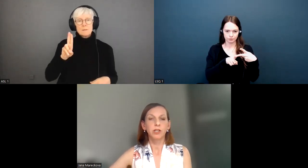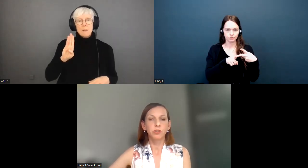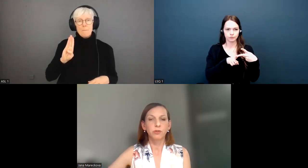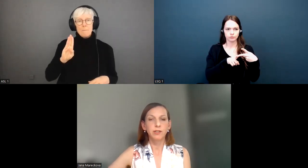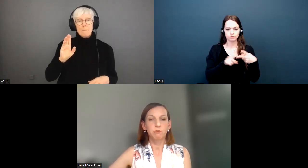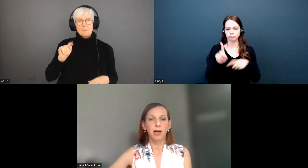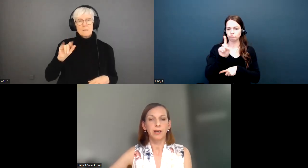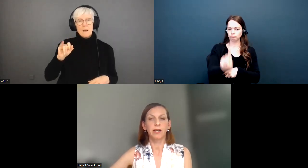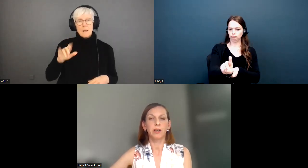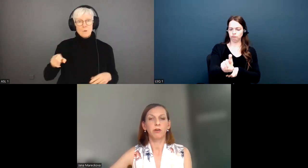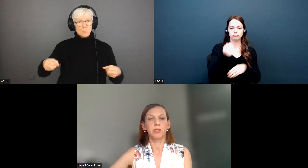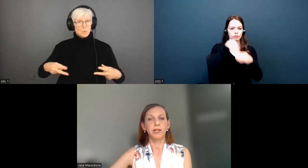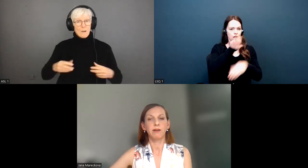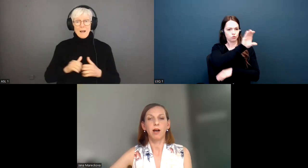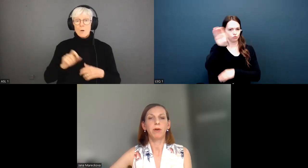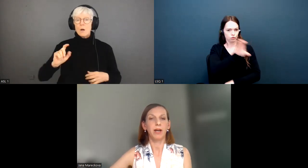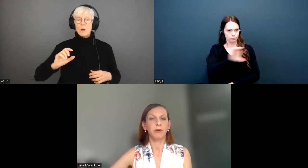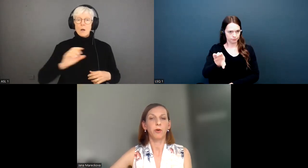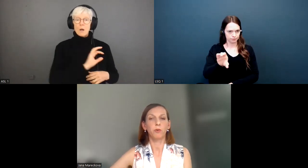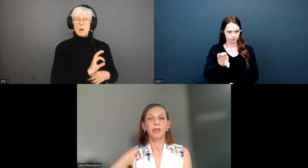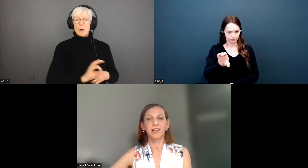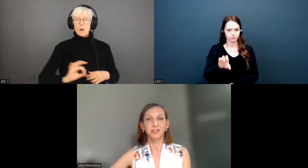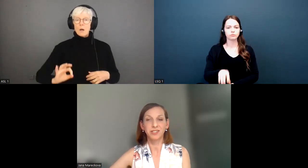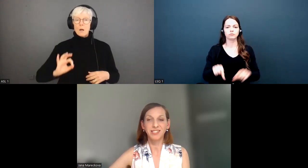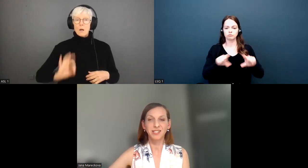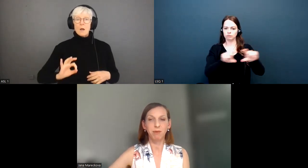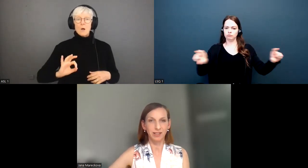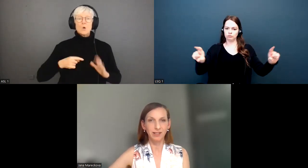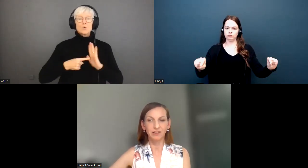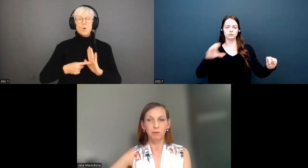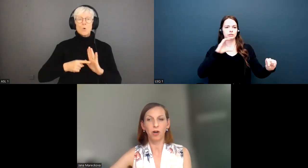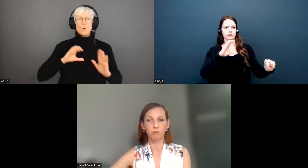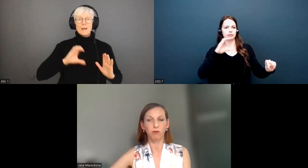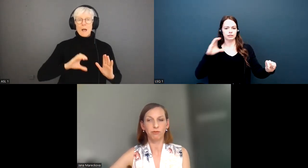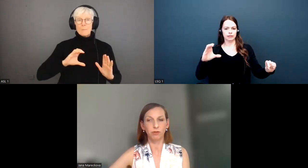You can do this by clicking on the up arrow next to the CC button at the bottom of your